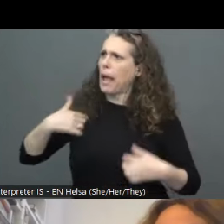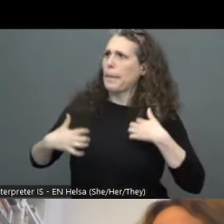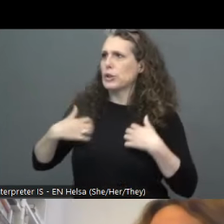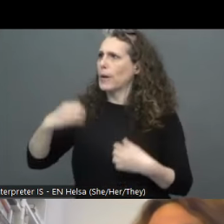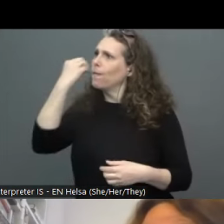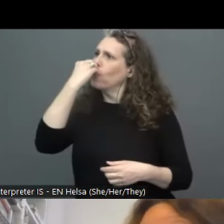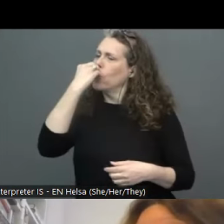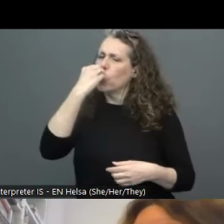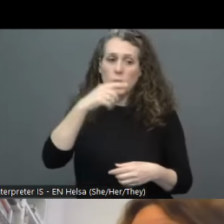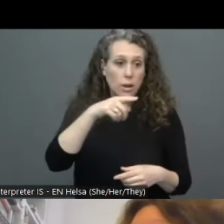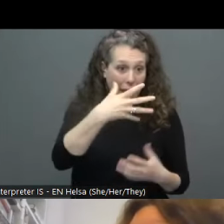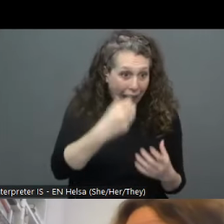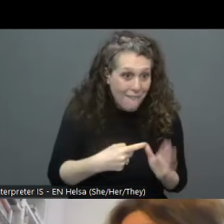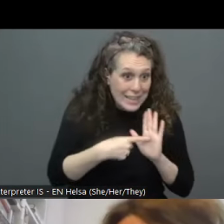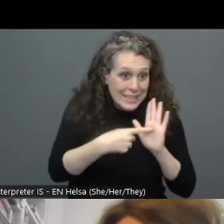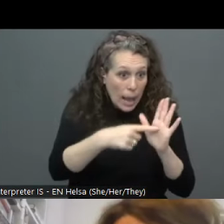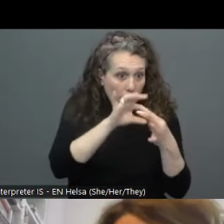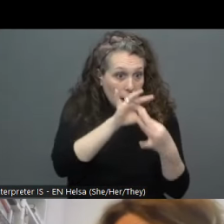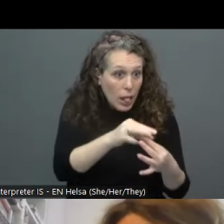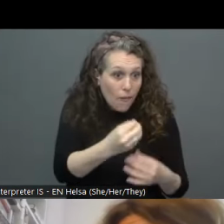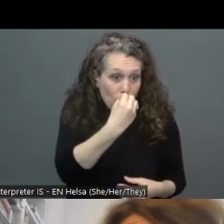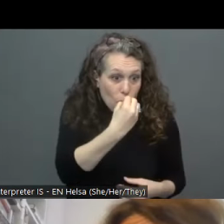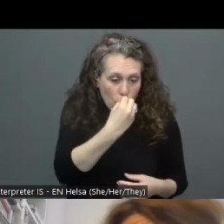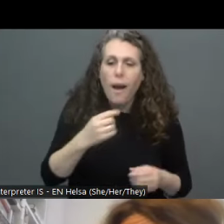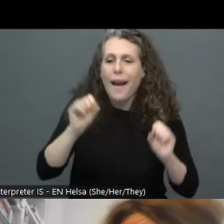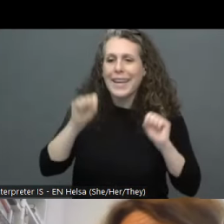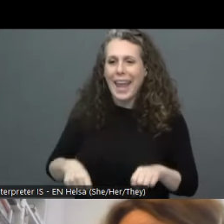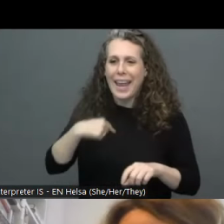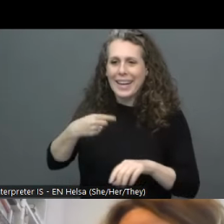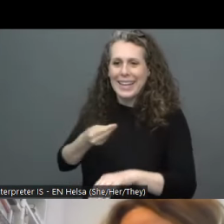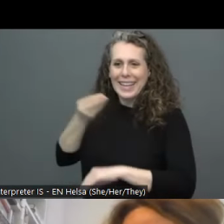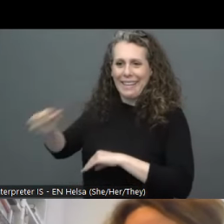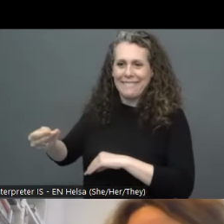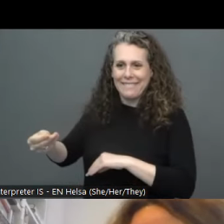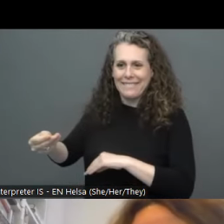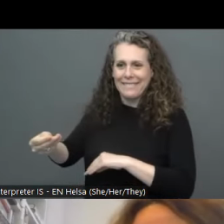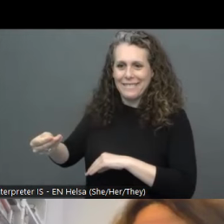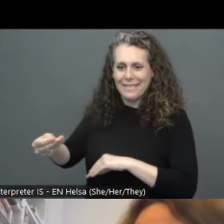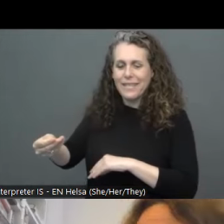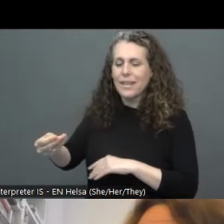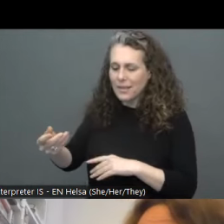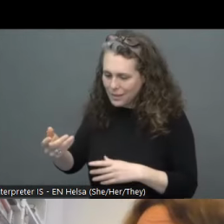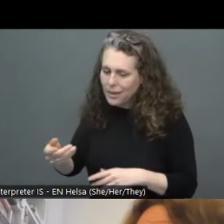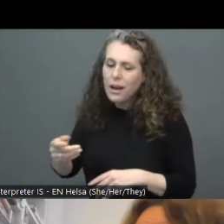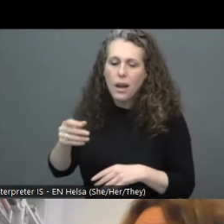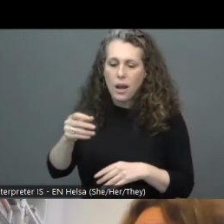We will be able to share those briefs online and people can connect. We have asked